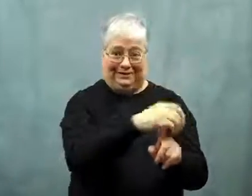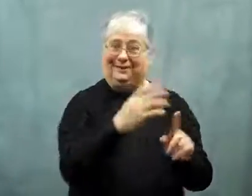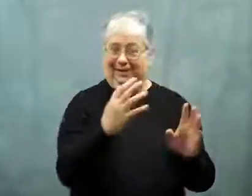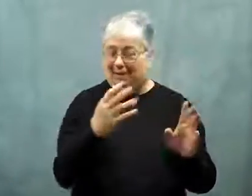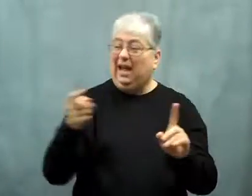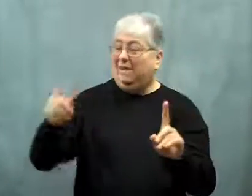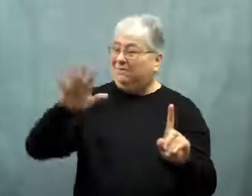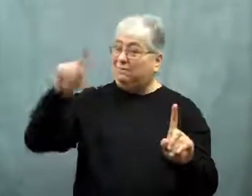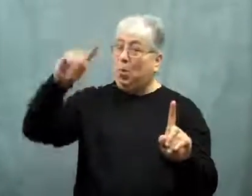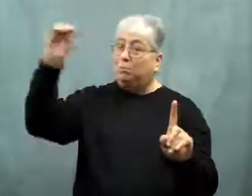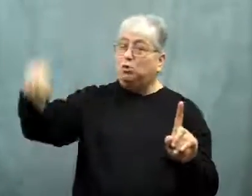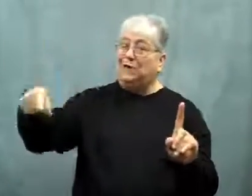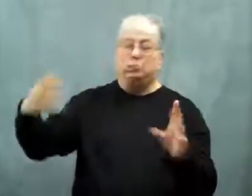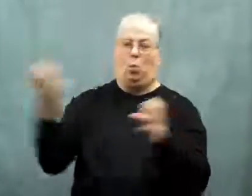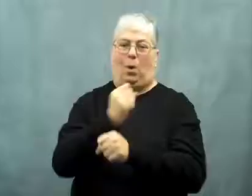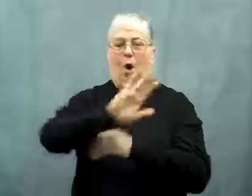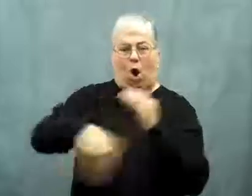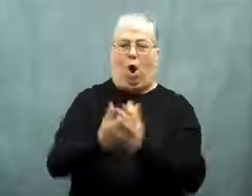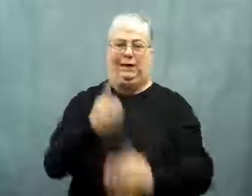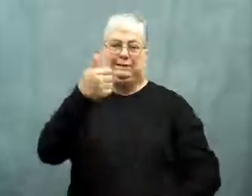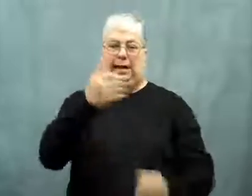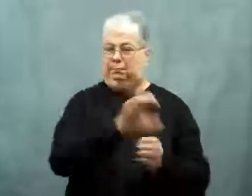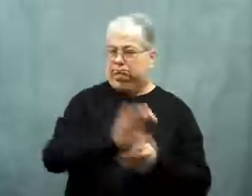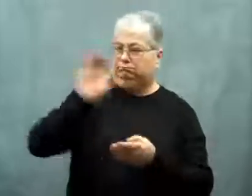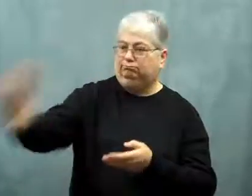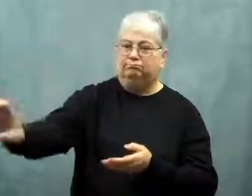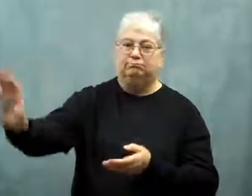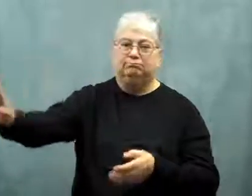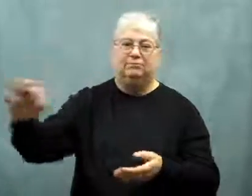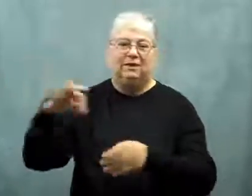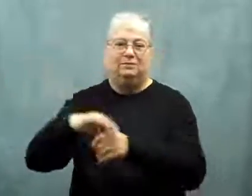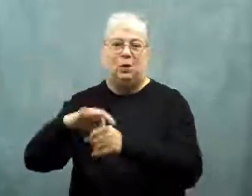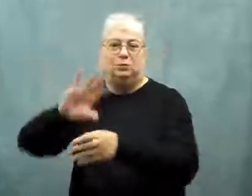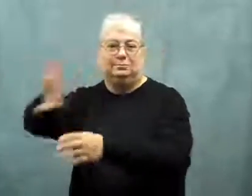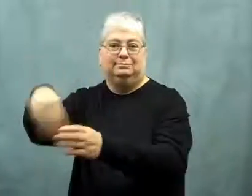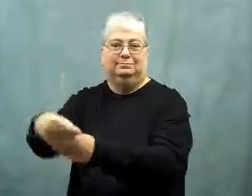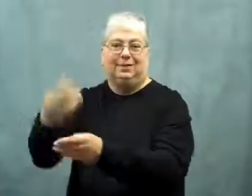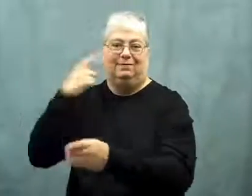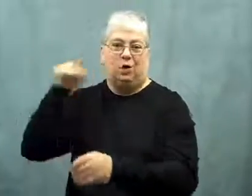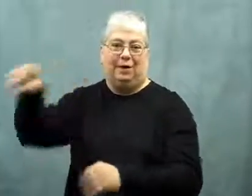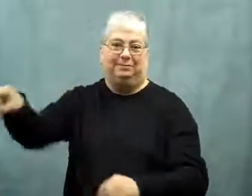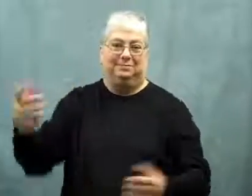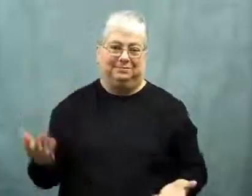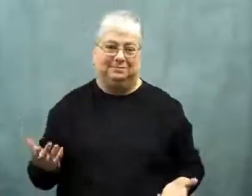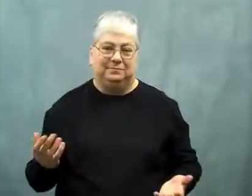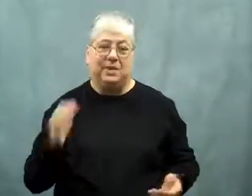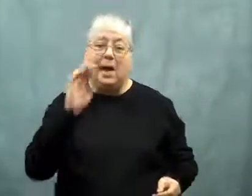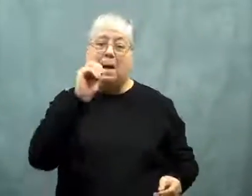The one who got 51% of the vote gets all 10 of the electoral votes.